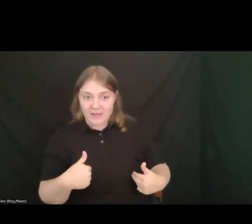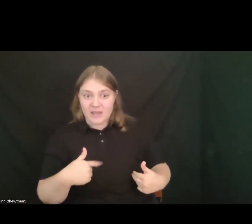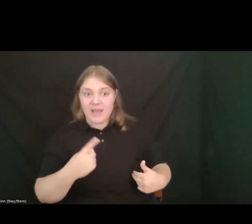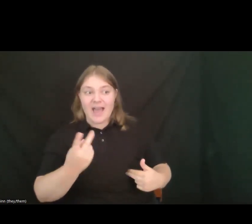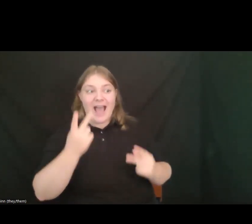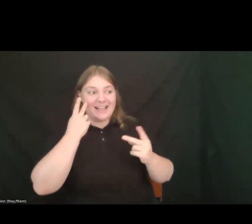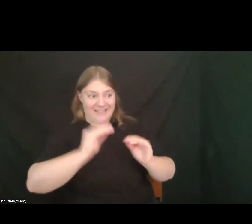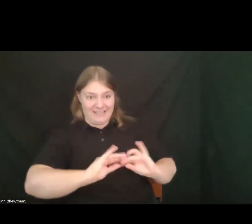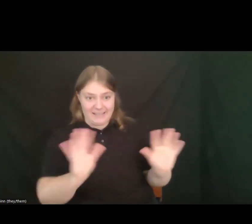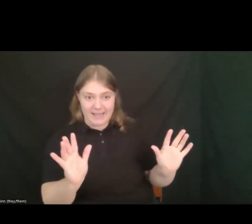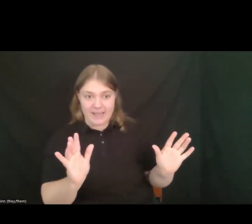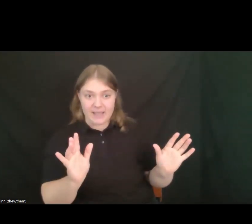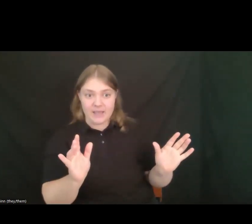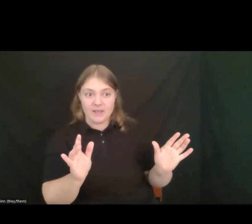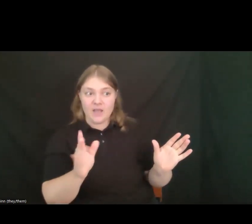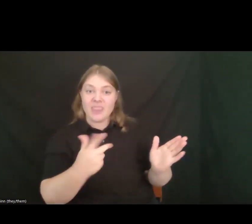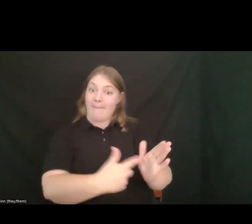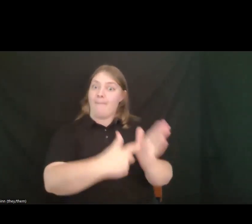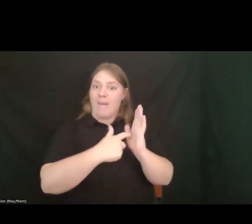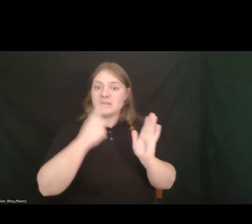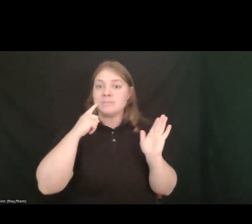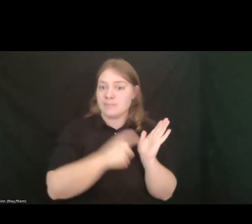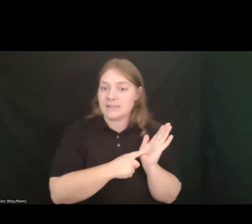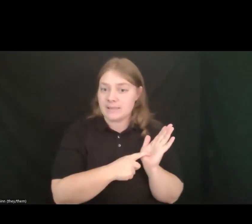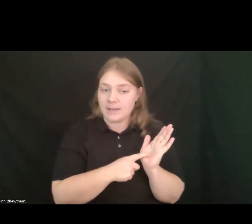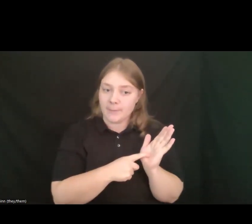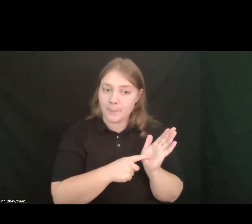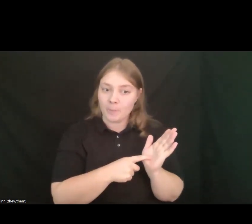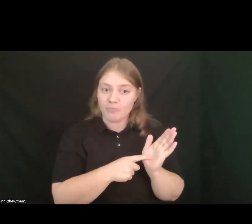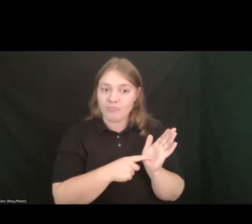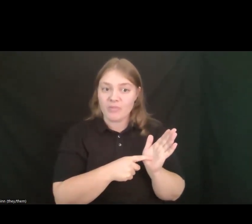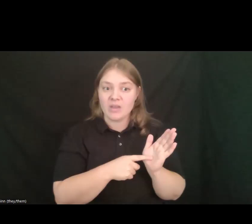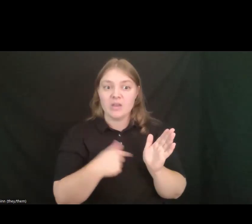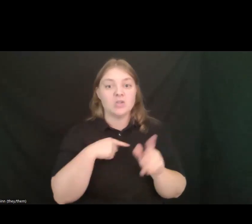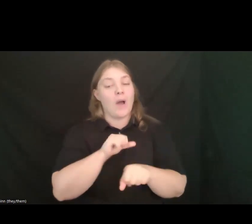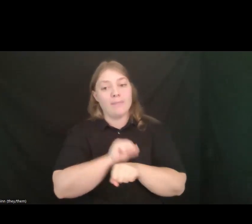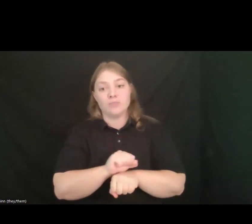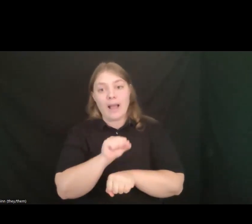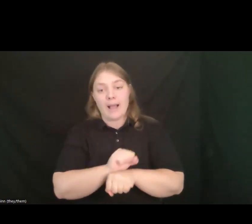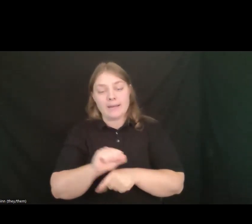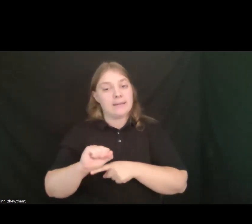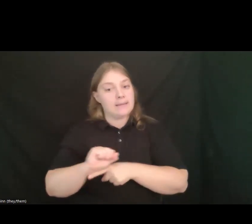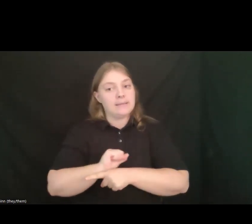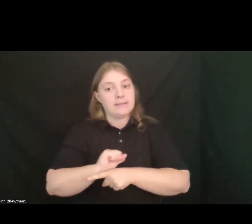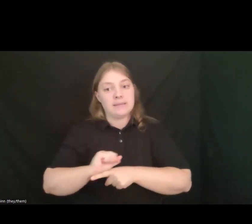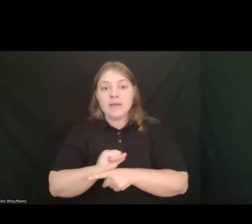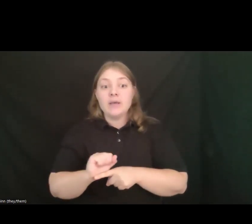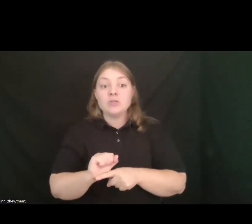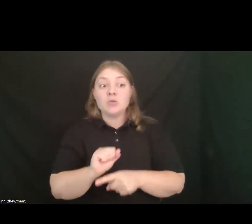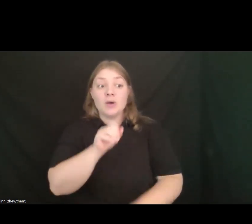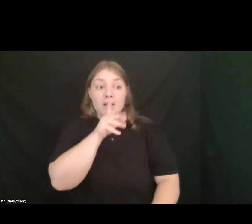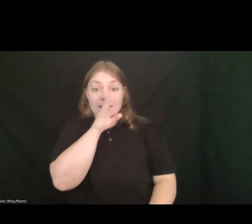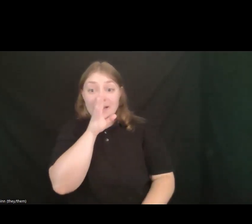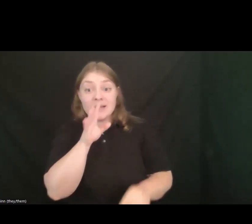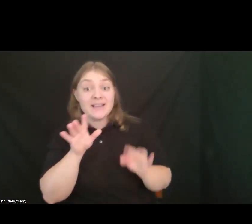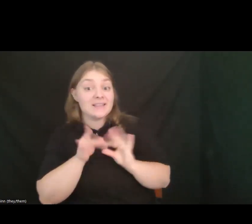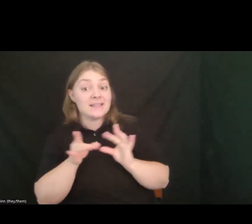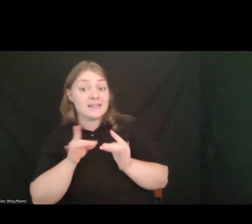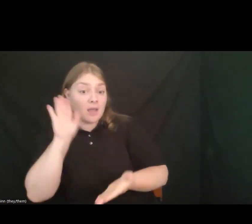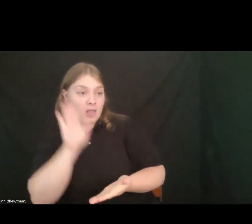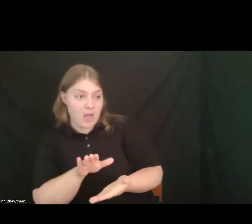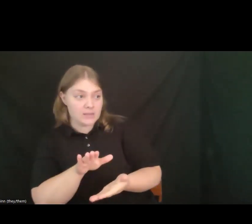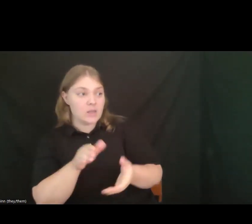be not seen and so I've really had to practice really hard to say less listen more and to really